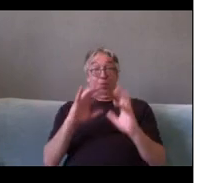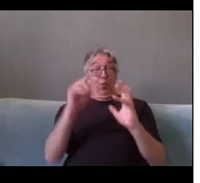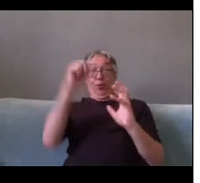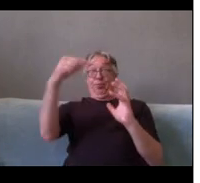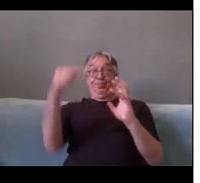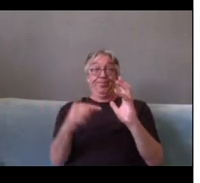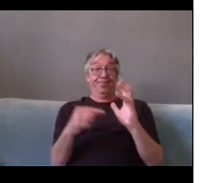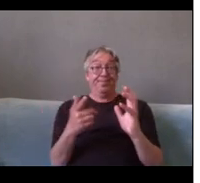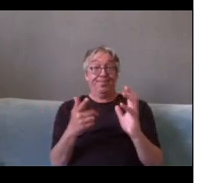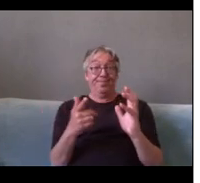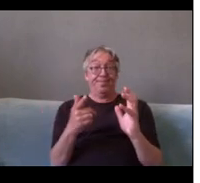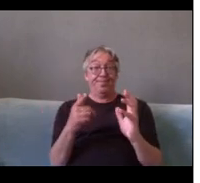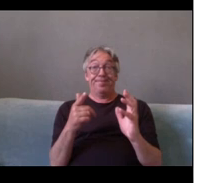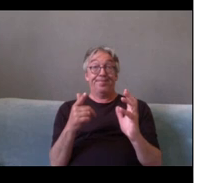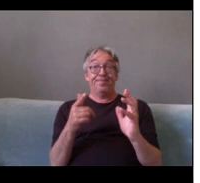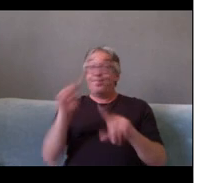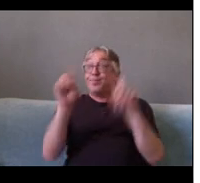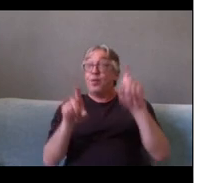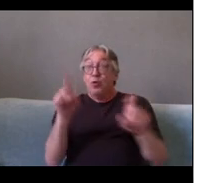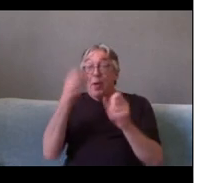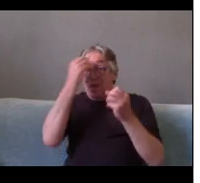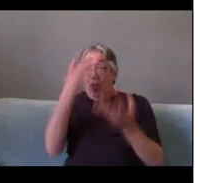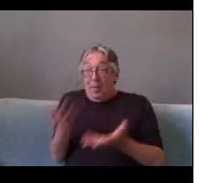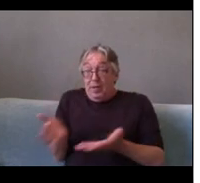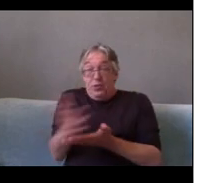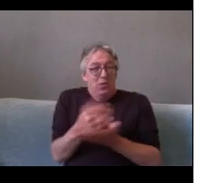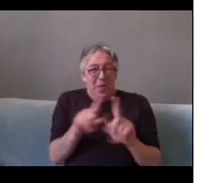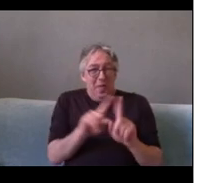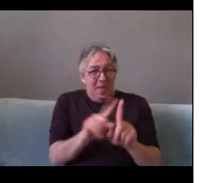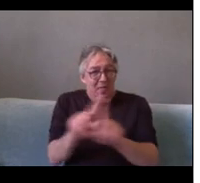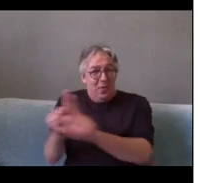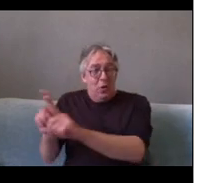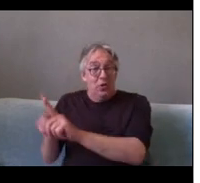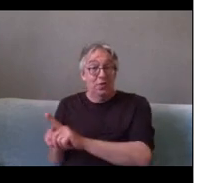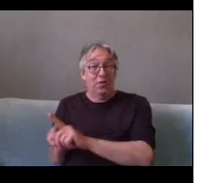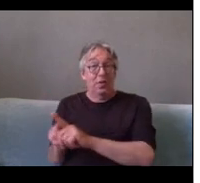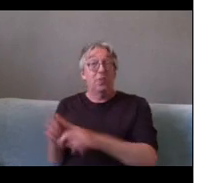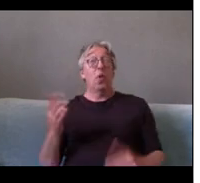we're getting very different estimates of disability prevalence.